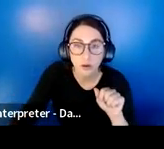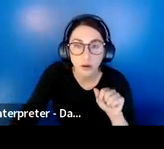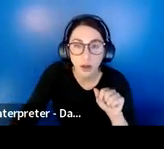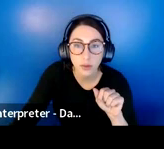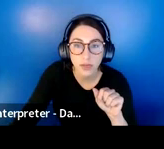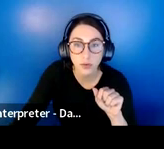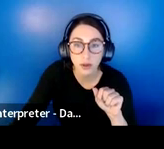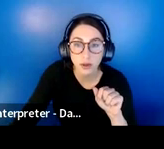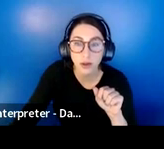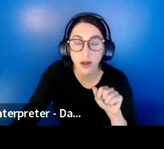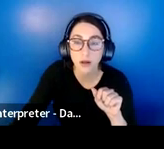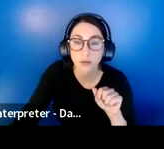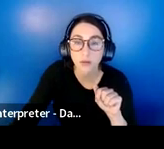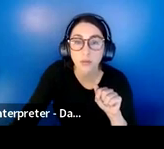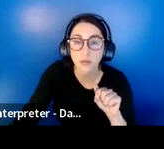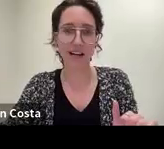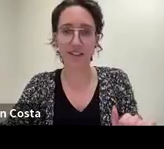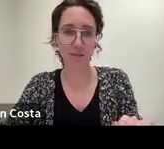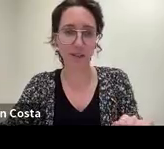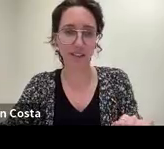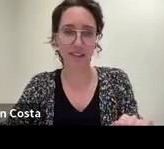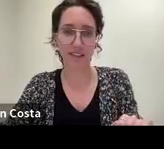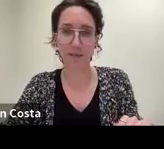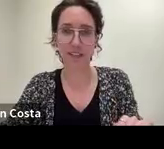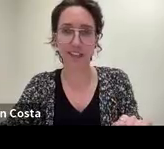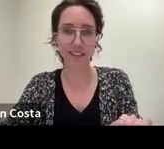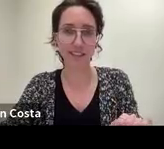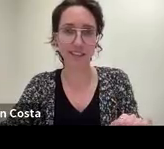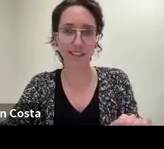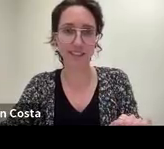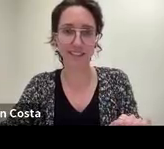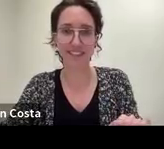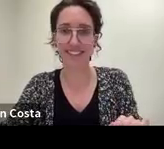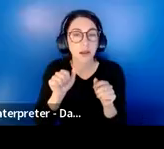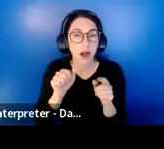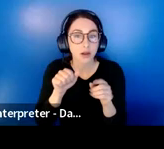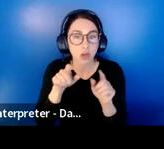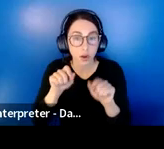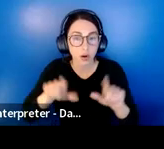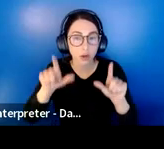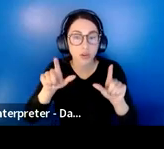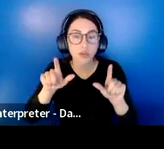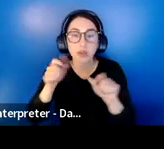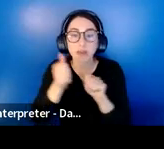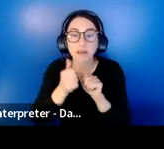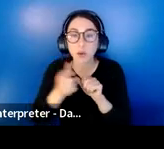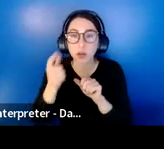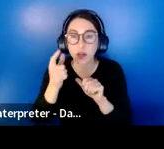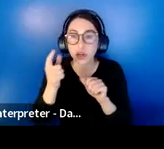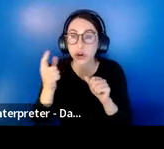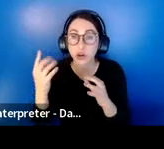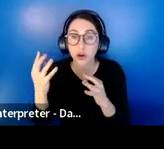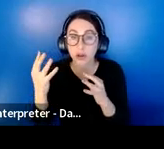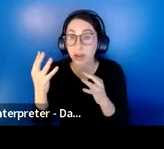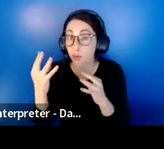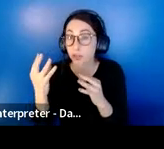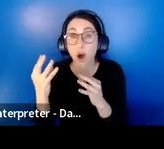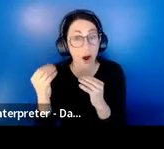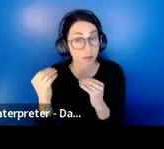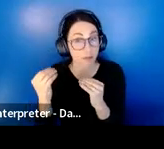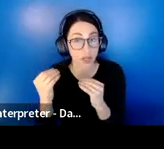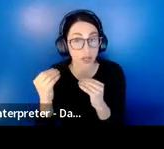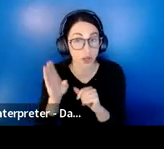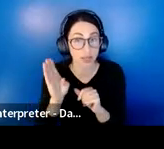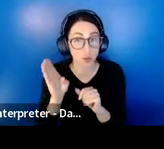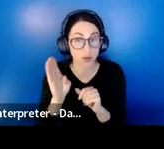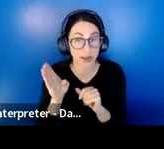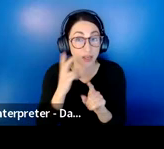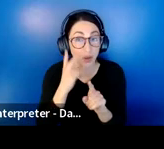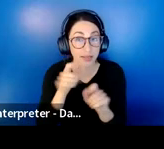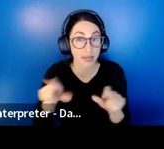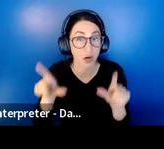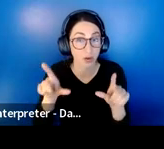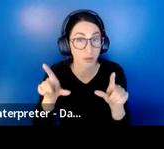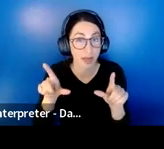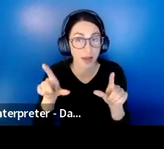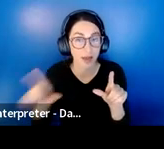ASL Interpreter - Danielle: on my screen. Now, I just put her spotlight on. Yeah, it's still not showing her large for me. If everyone could turn your cameras off just while she's presenting, so I can see her really big.